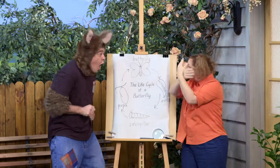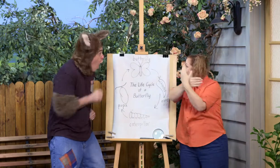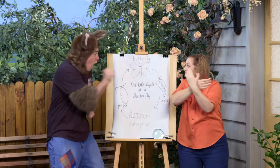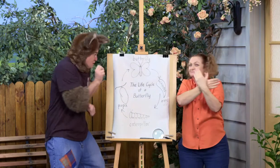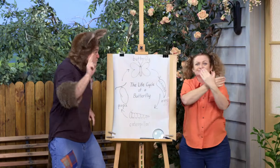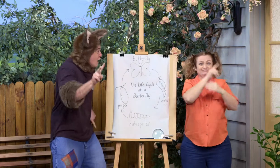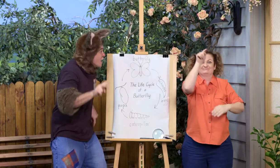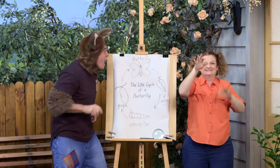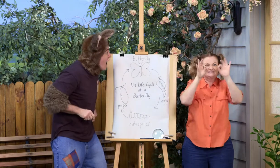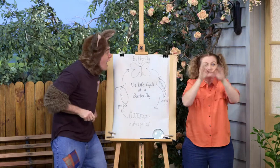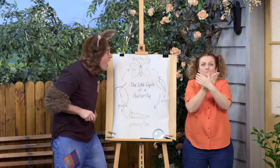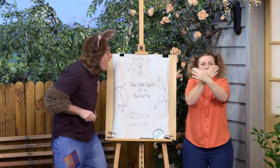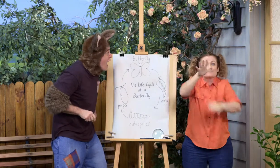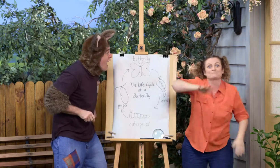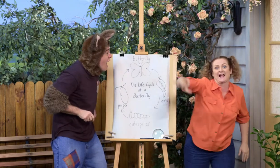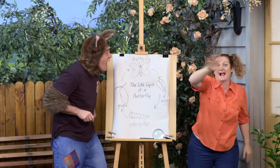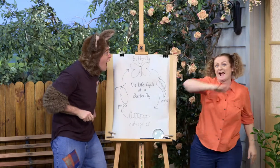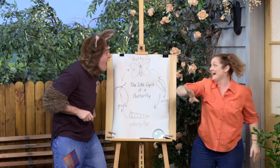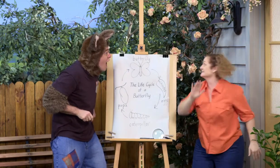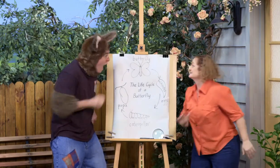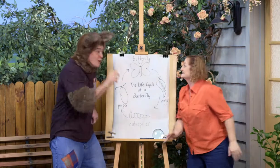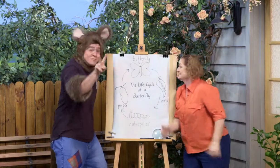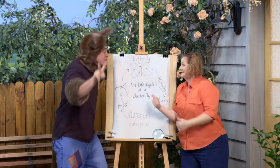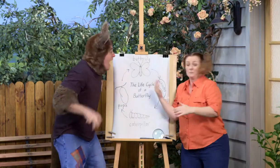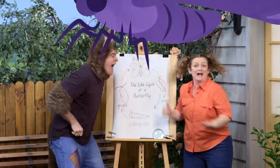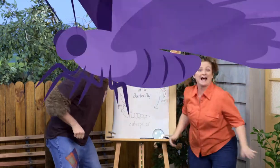Oh, yeah. There's a very special place they go to. Let's watch.